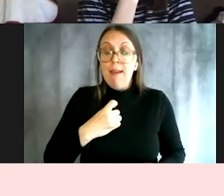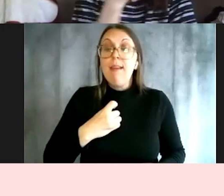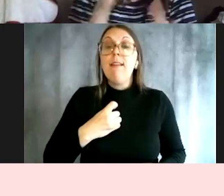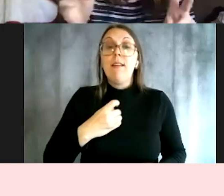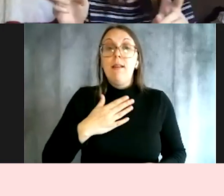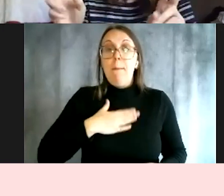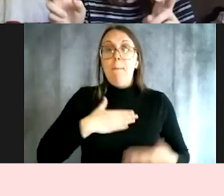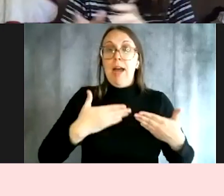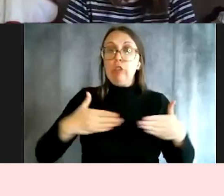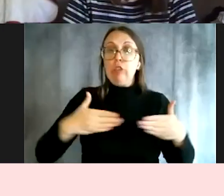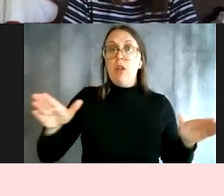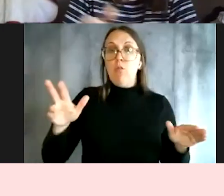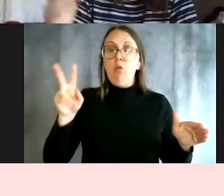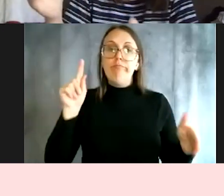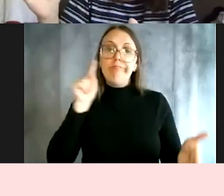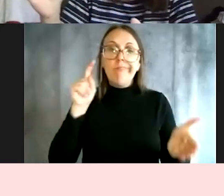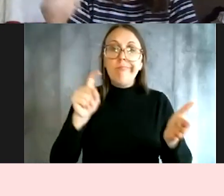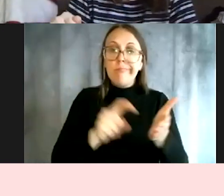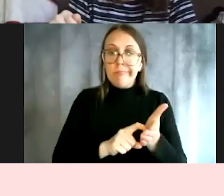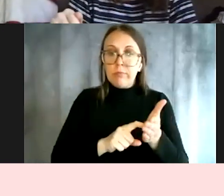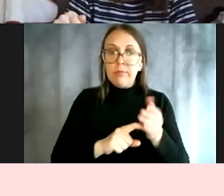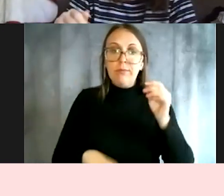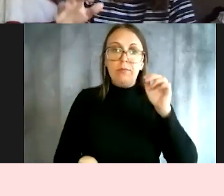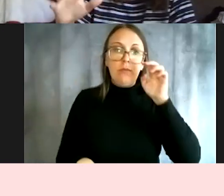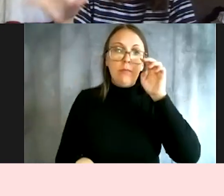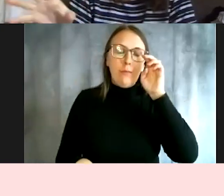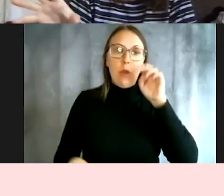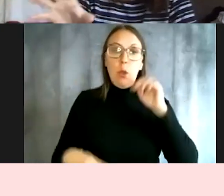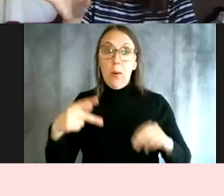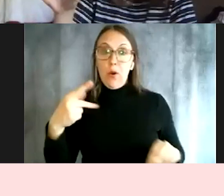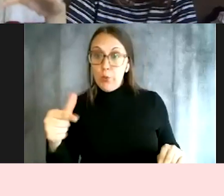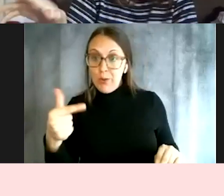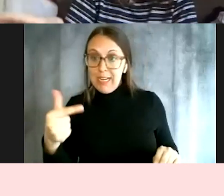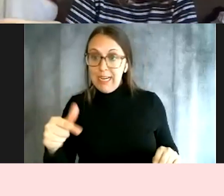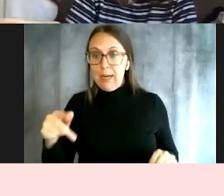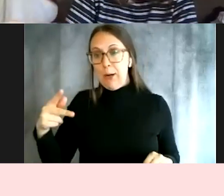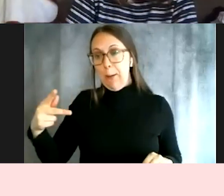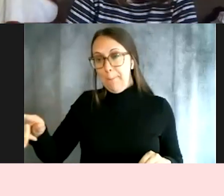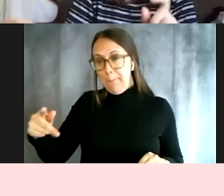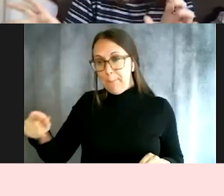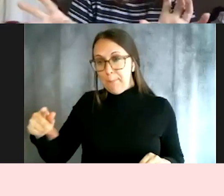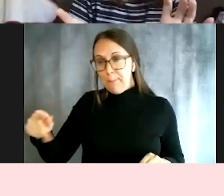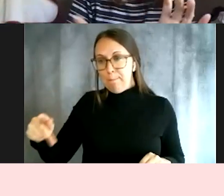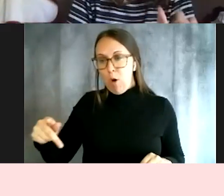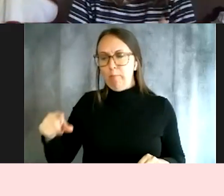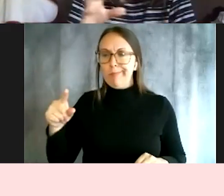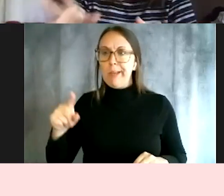actually personas where I developed out a person that might use this site and put down what I would